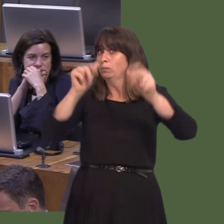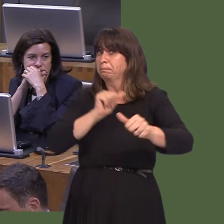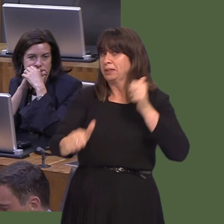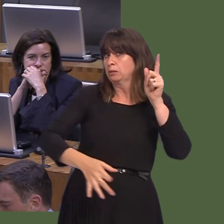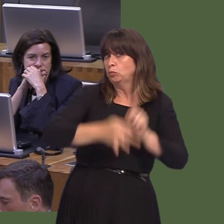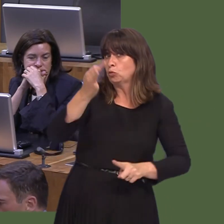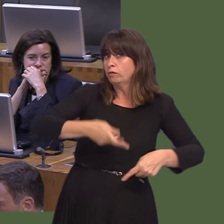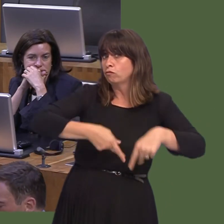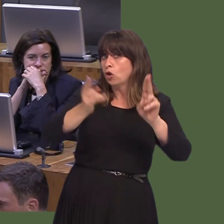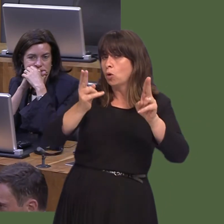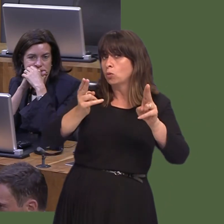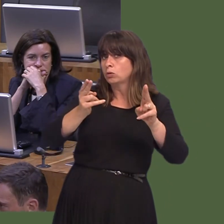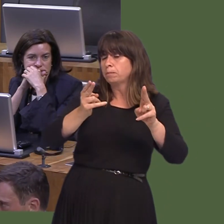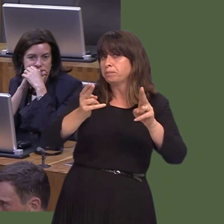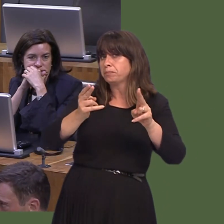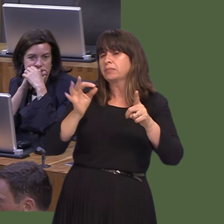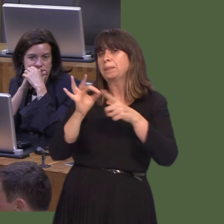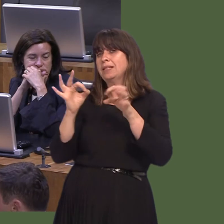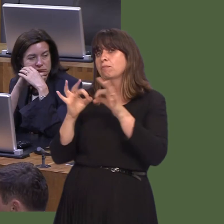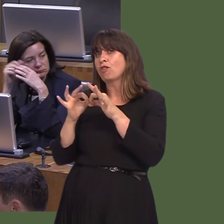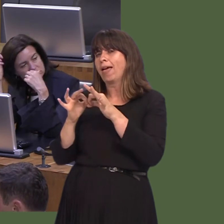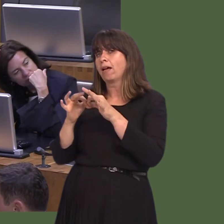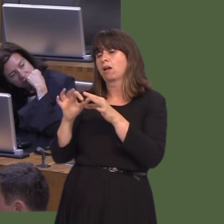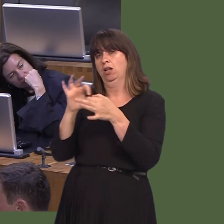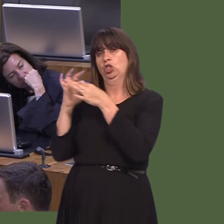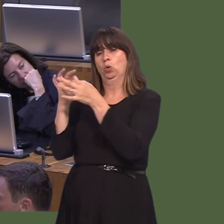We commissioned Peter Brett Associates to assess the case for change for addressing